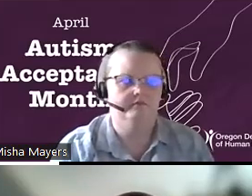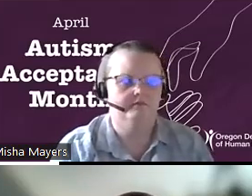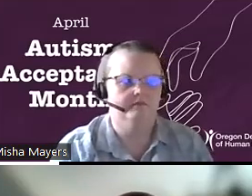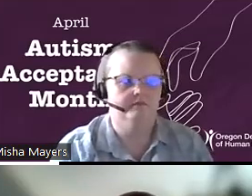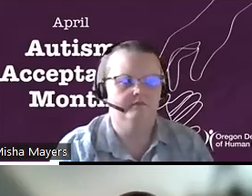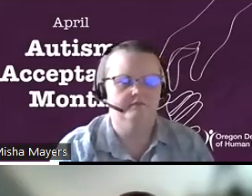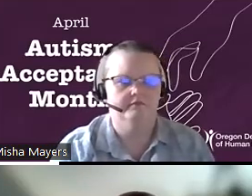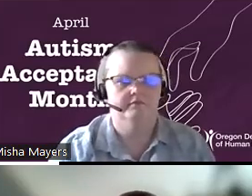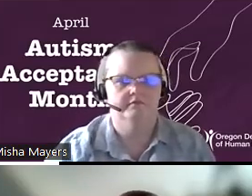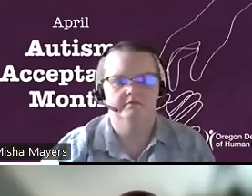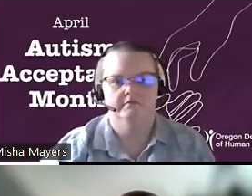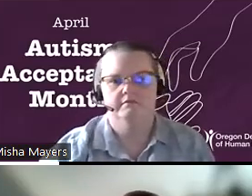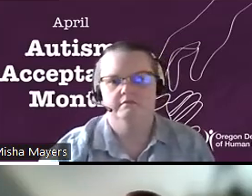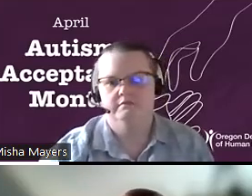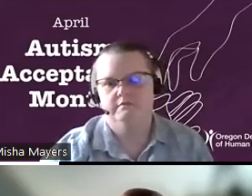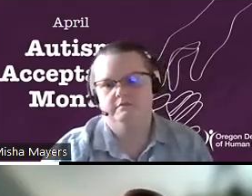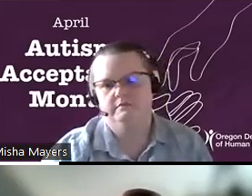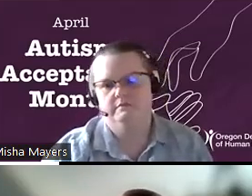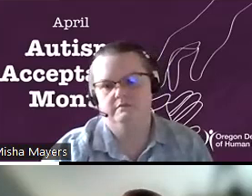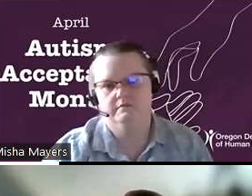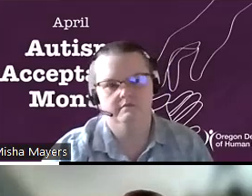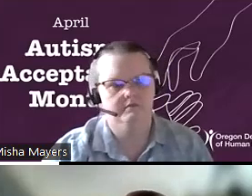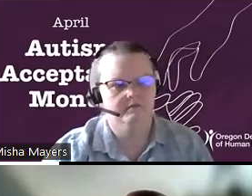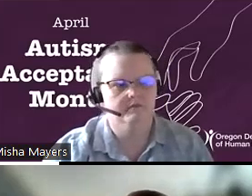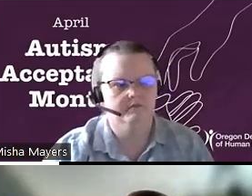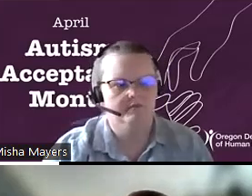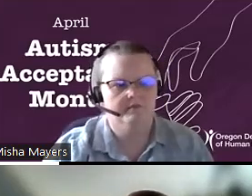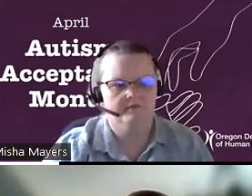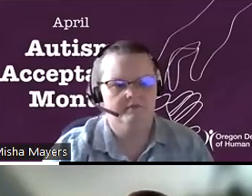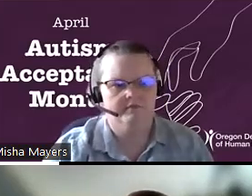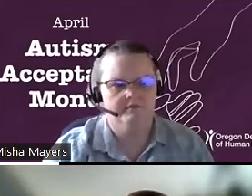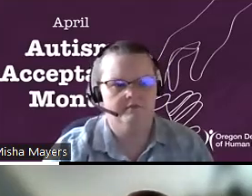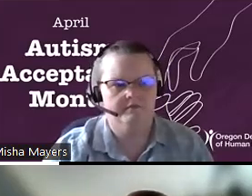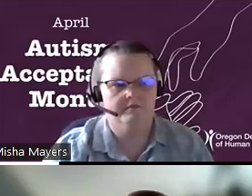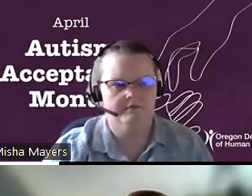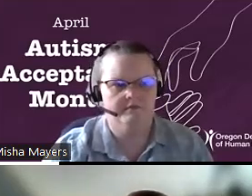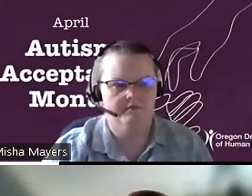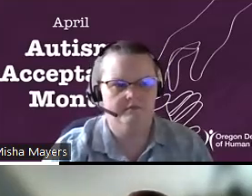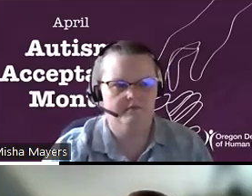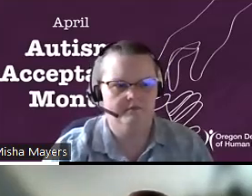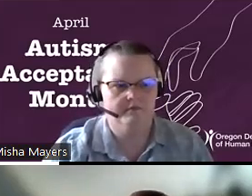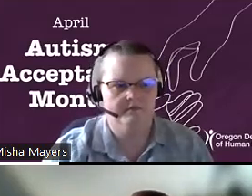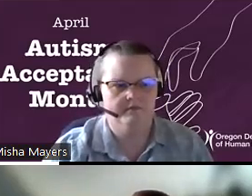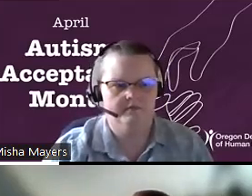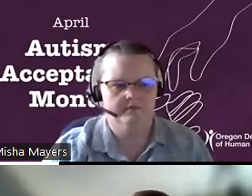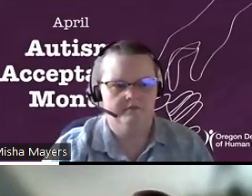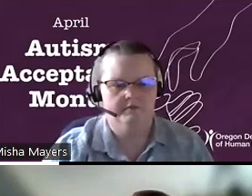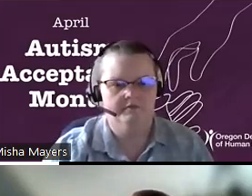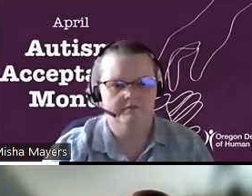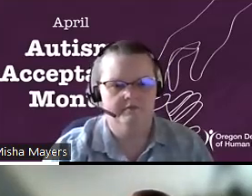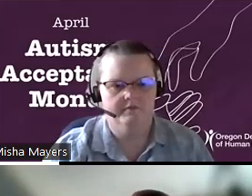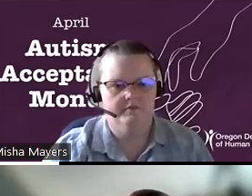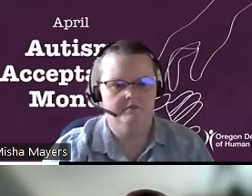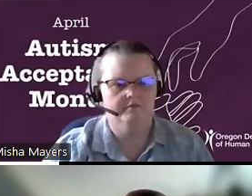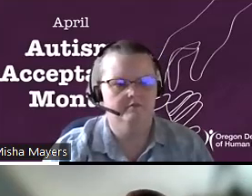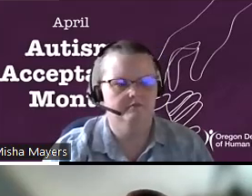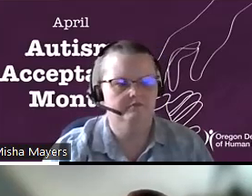SO NOW THEY CAN BE NON WORKING STUDENTS AND JUST ATTENDING CLASS AND MOST DEFINITELY WE